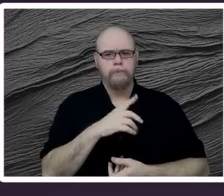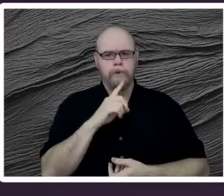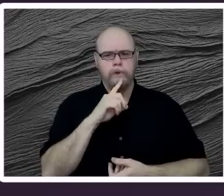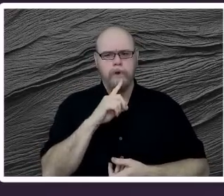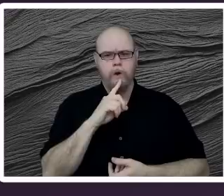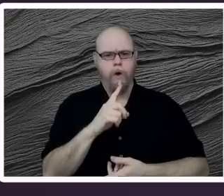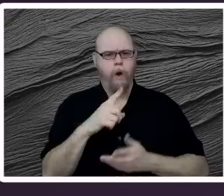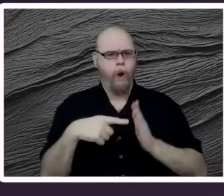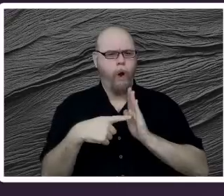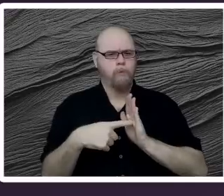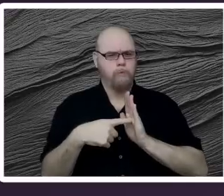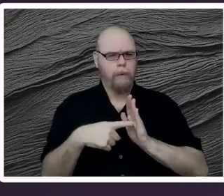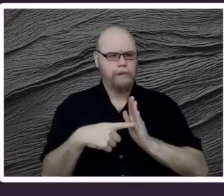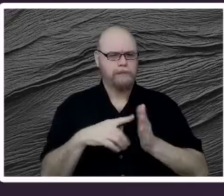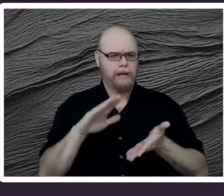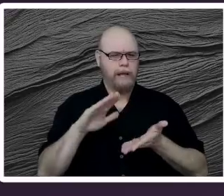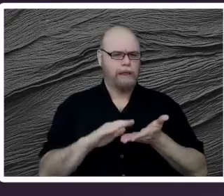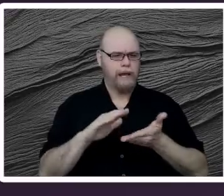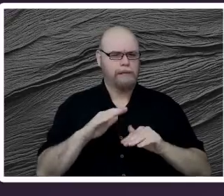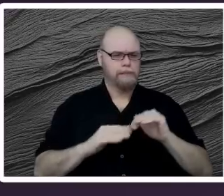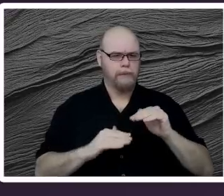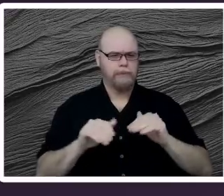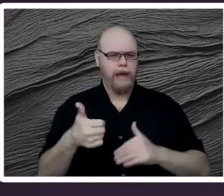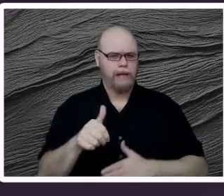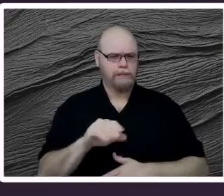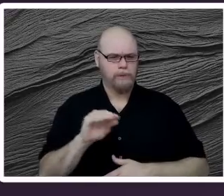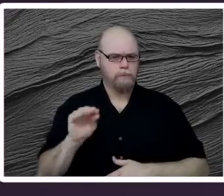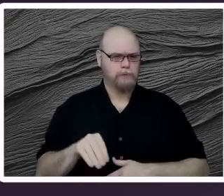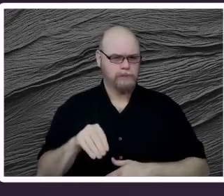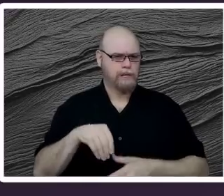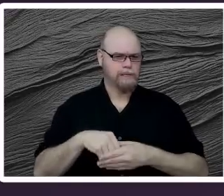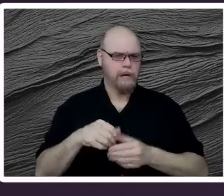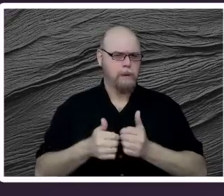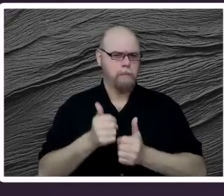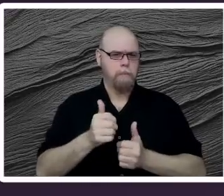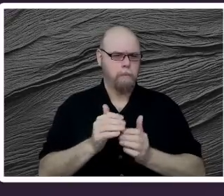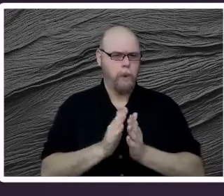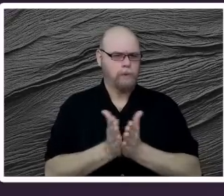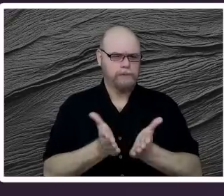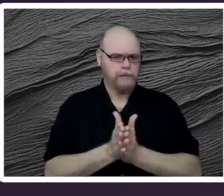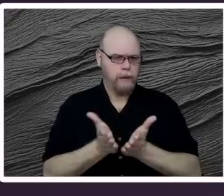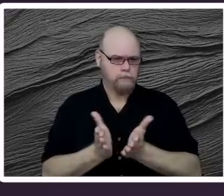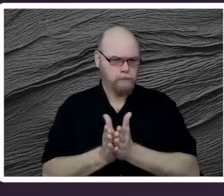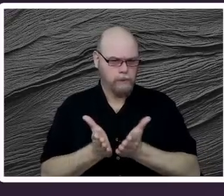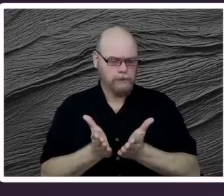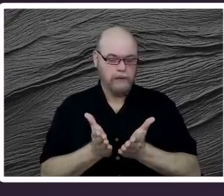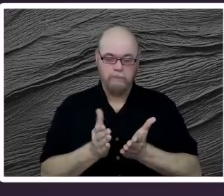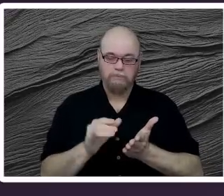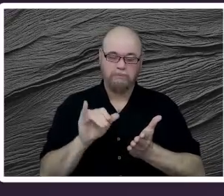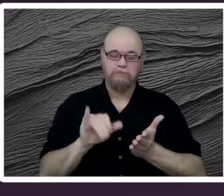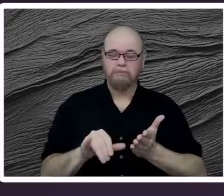than 10 percent in history textbook, which is a disturbing fact. And in my school,